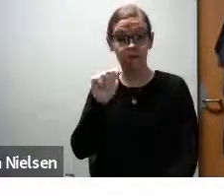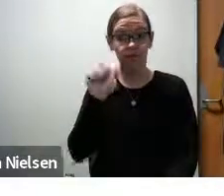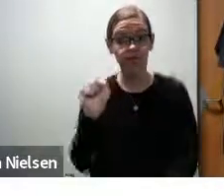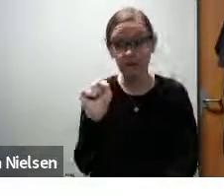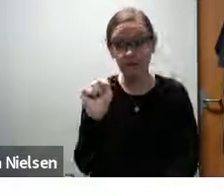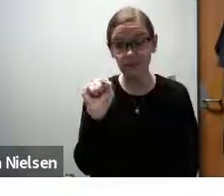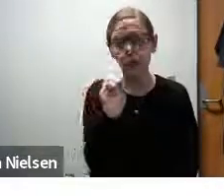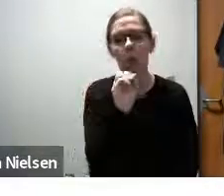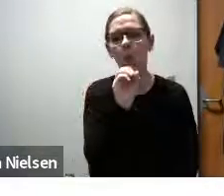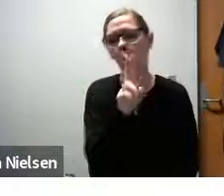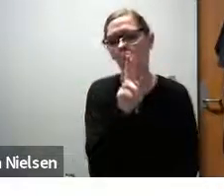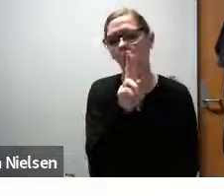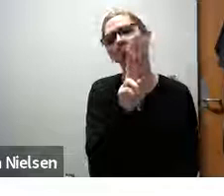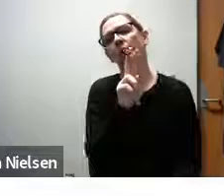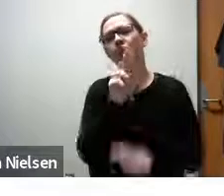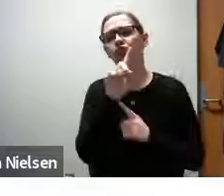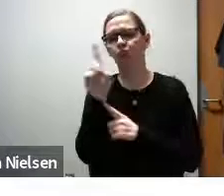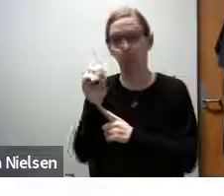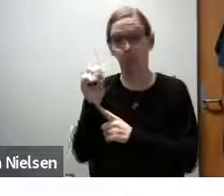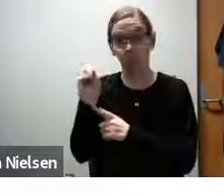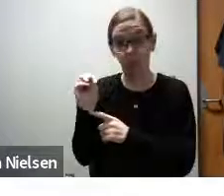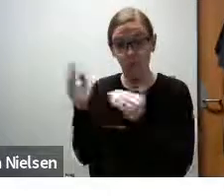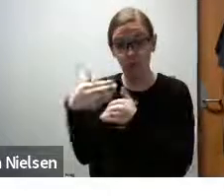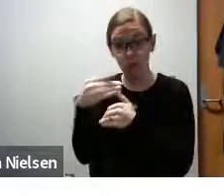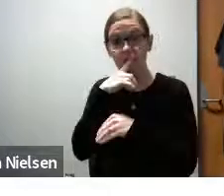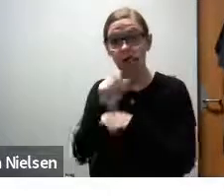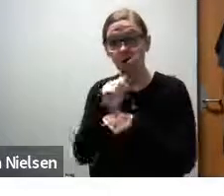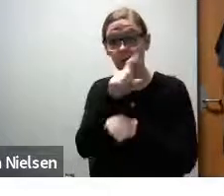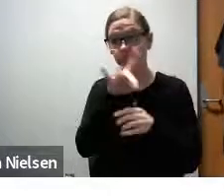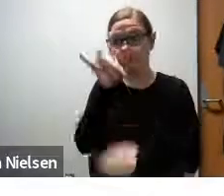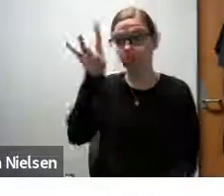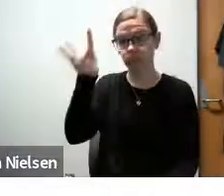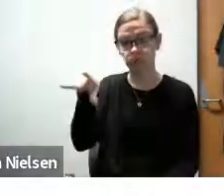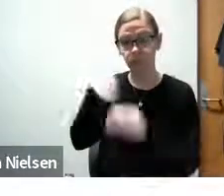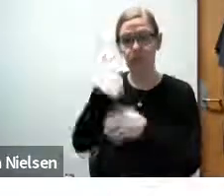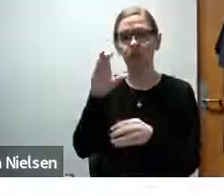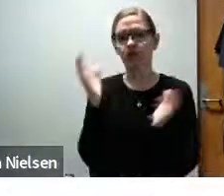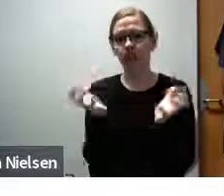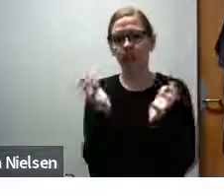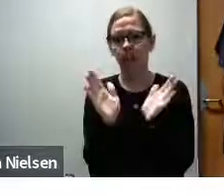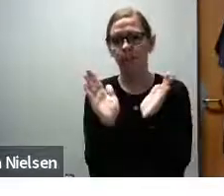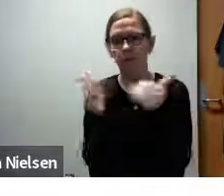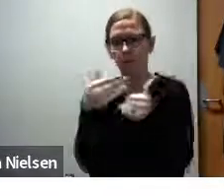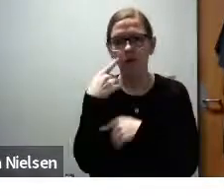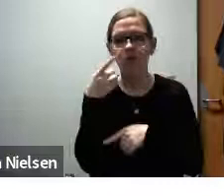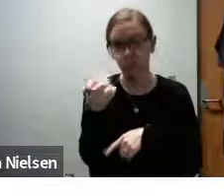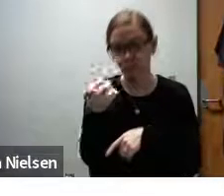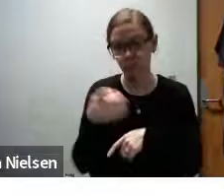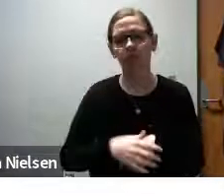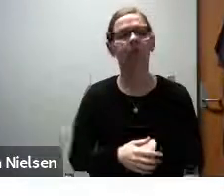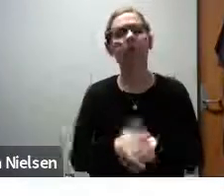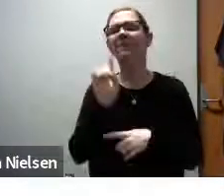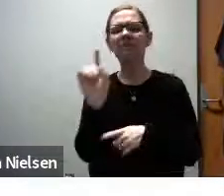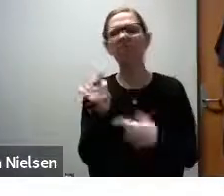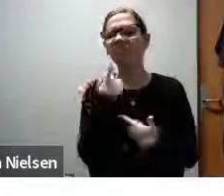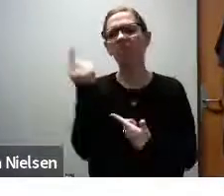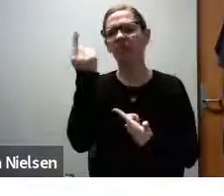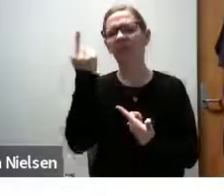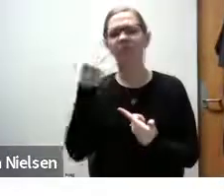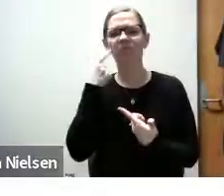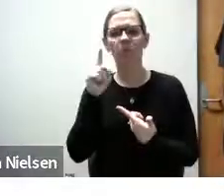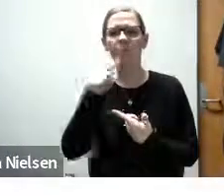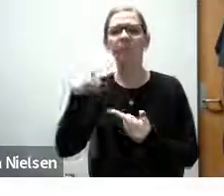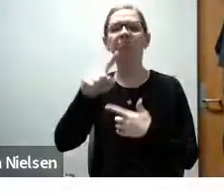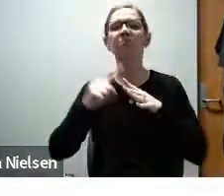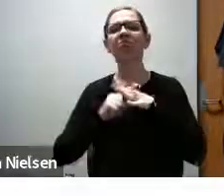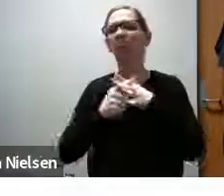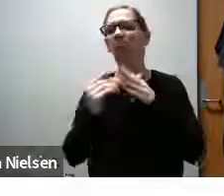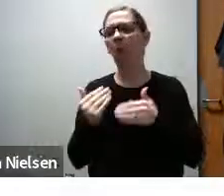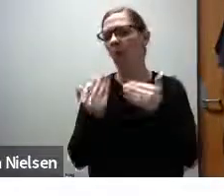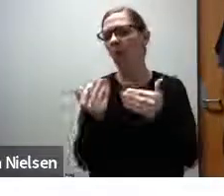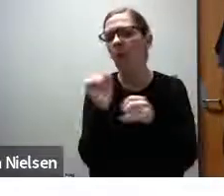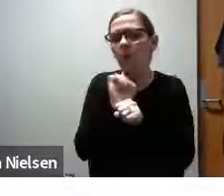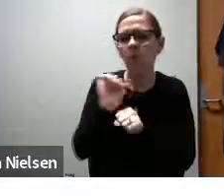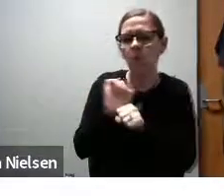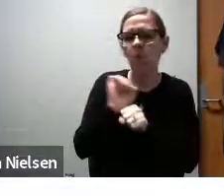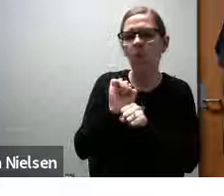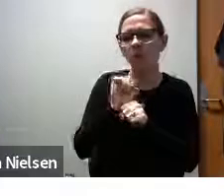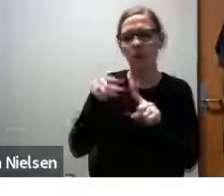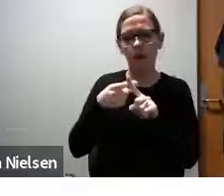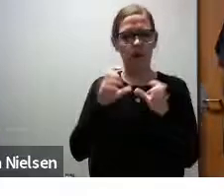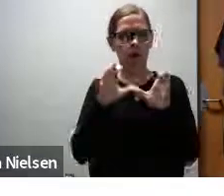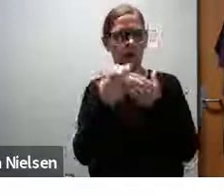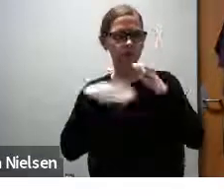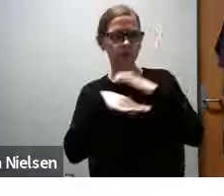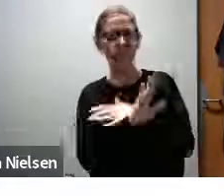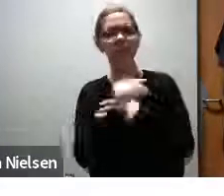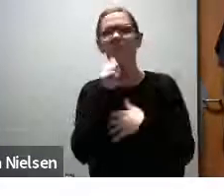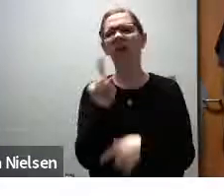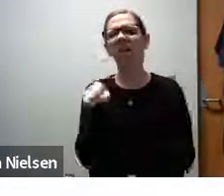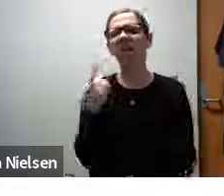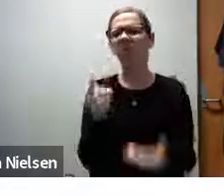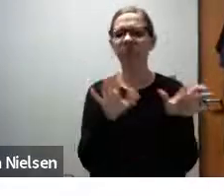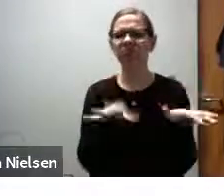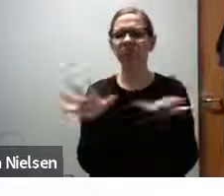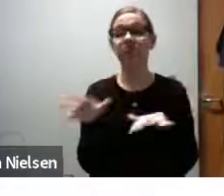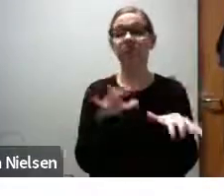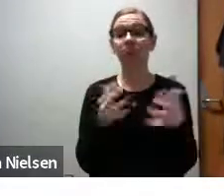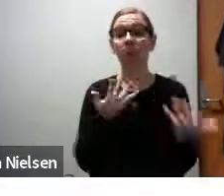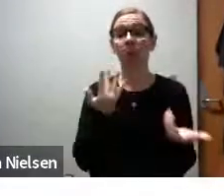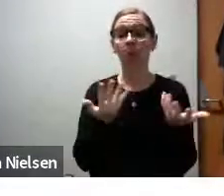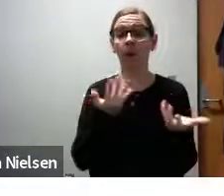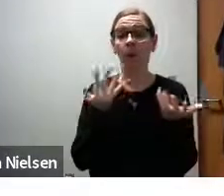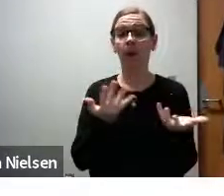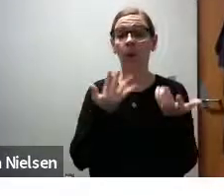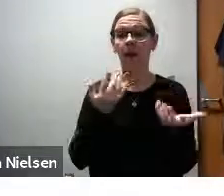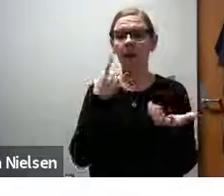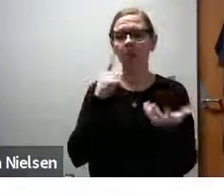The actual zoom room in the chat box. They could drop it in the chat box for you, but just something for them to do to go ahead and start them working as soon as they log into the class so that they're just not sitting there idle waiting on the rest of their classmates to login